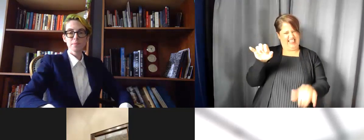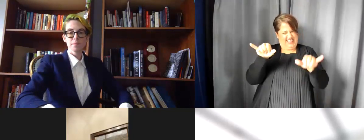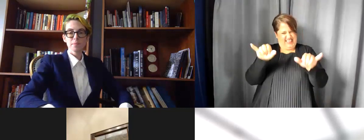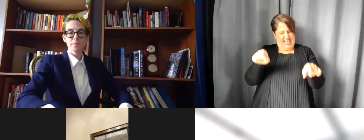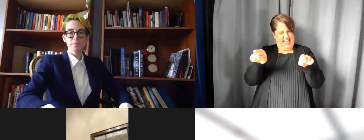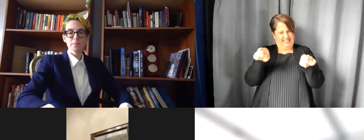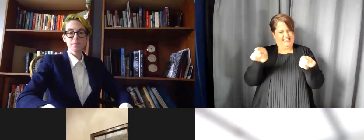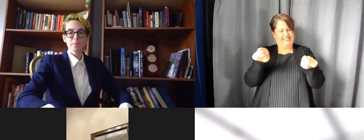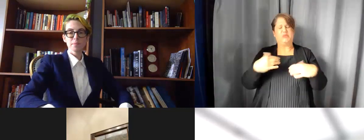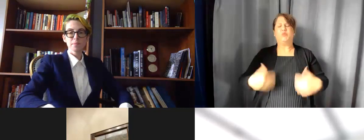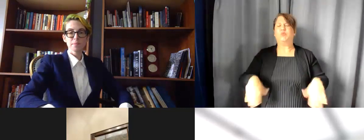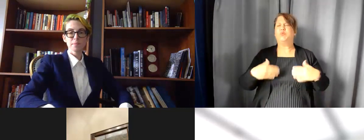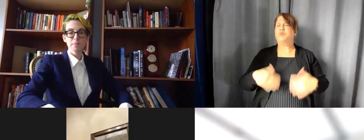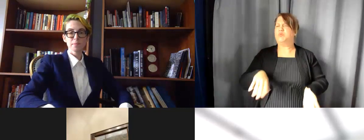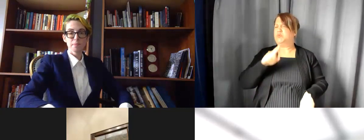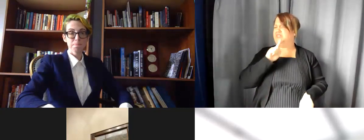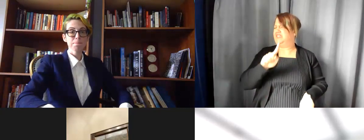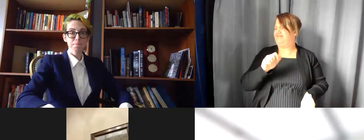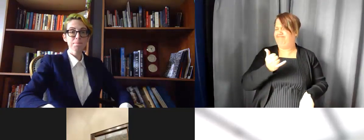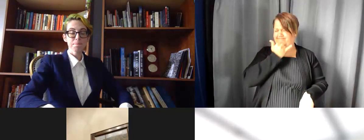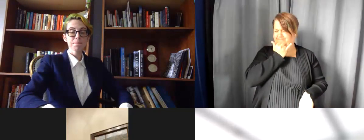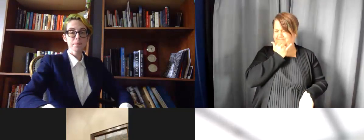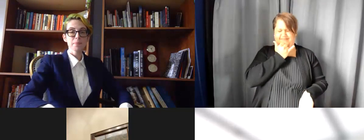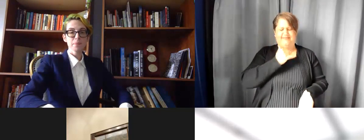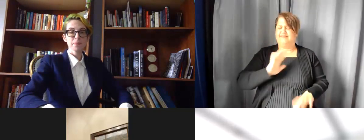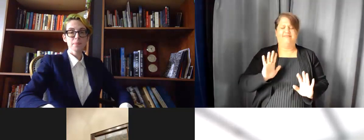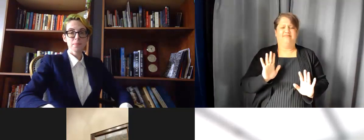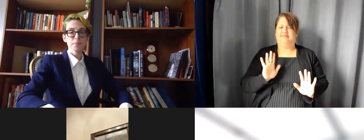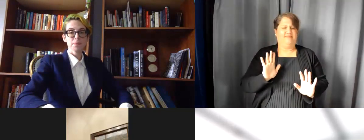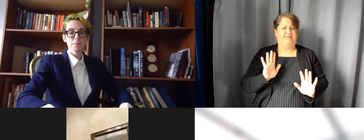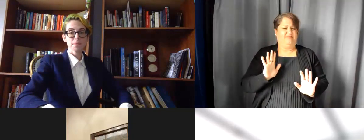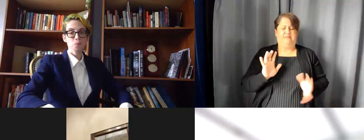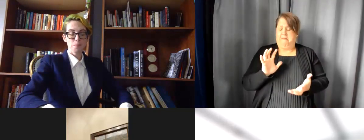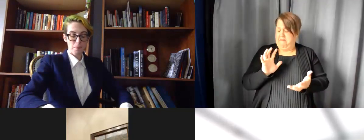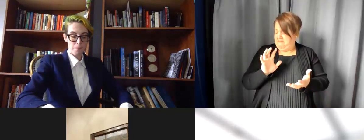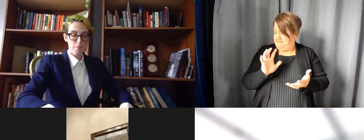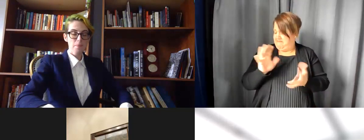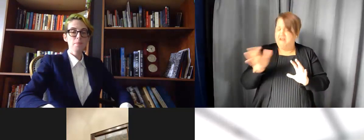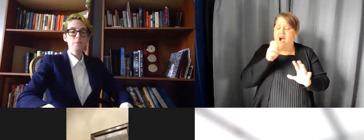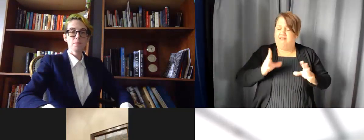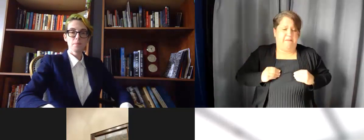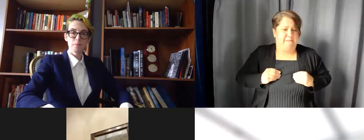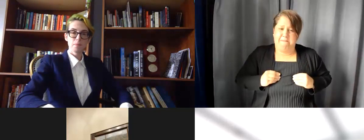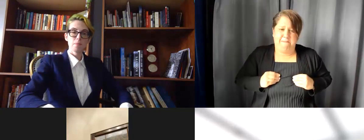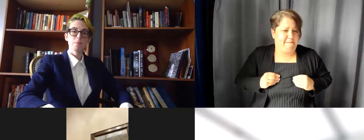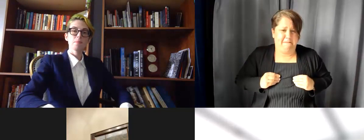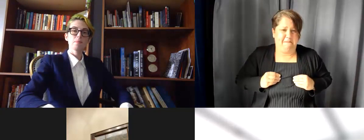Jordan Radford: really messed up. That is unacceptable. It's dehumanizing.